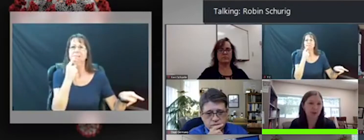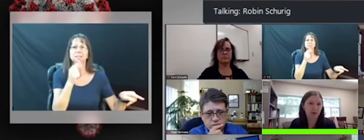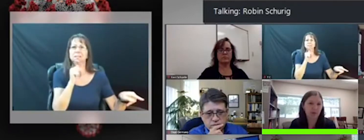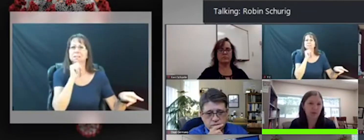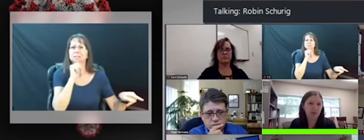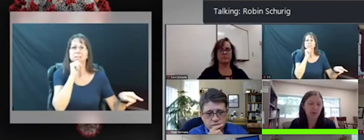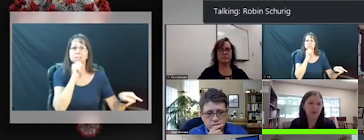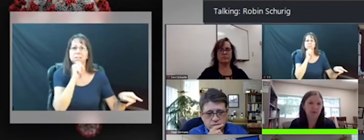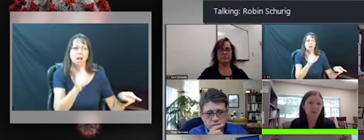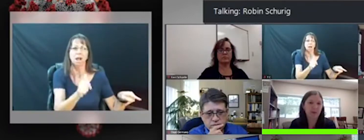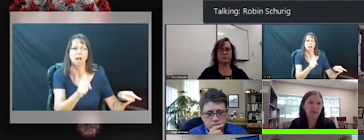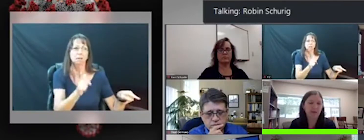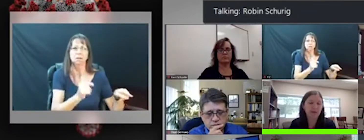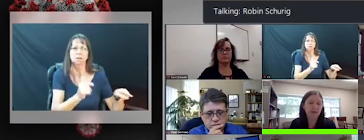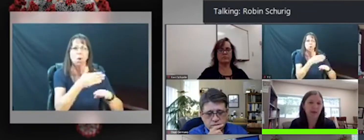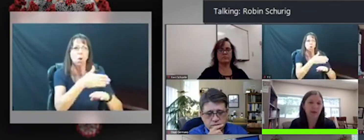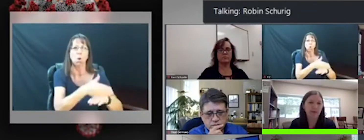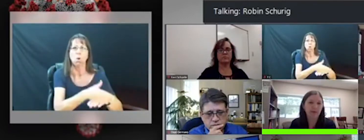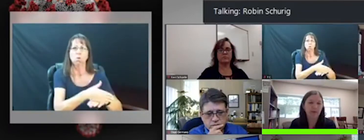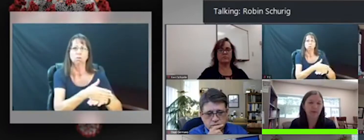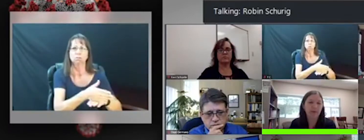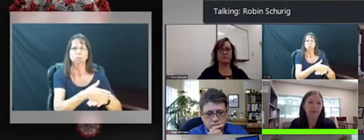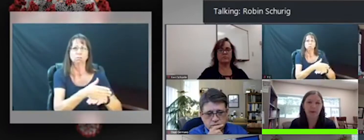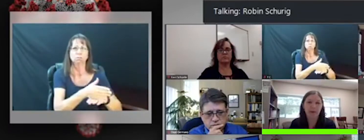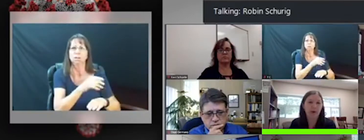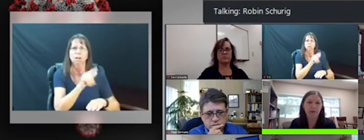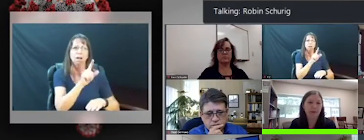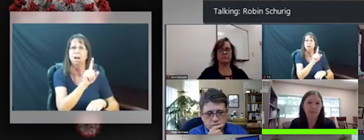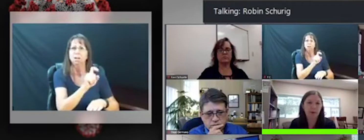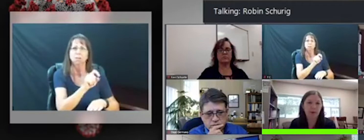just started within the last few weeks. There weren’t very many over the summer.